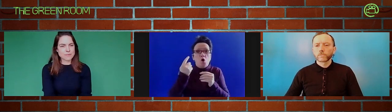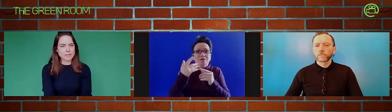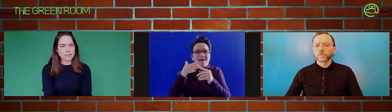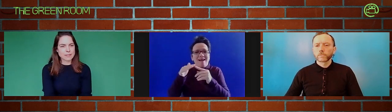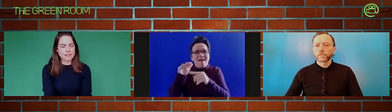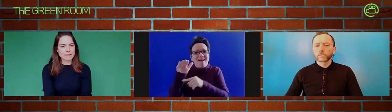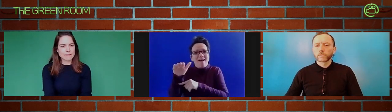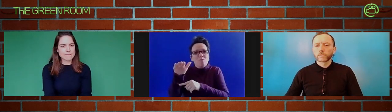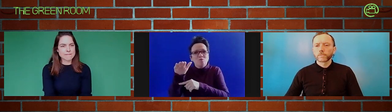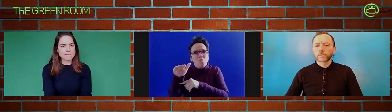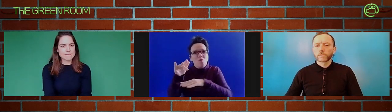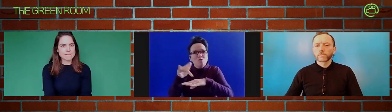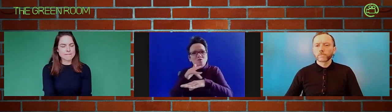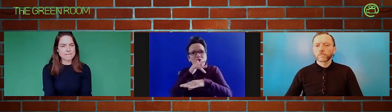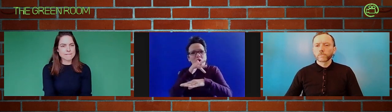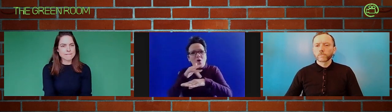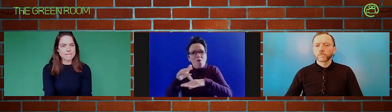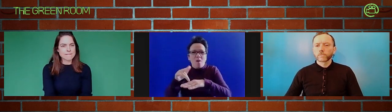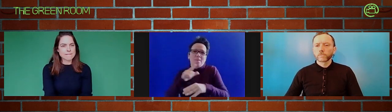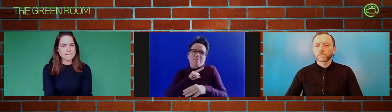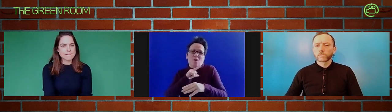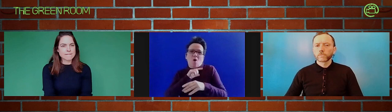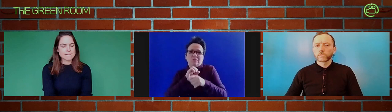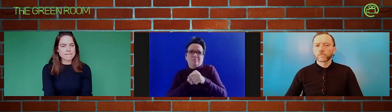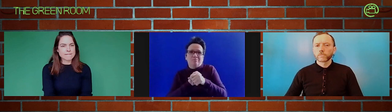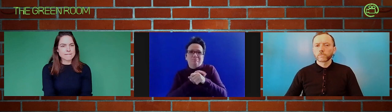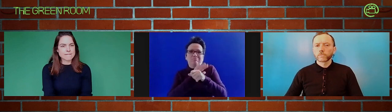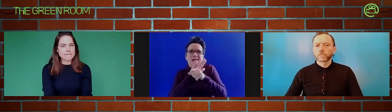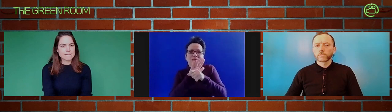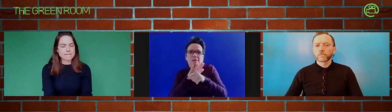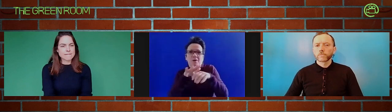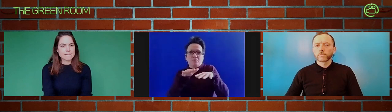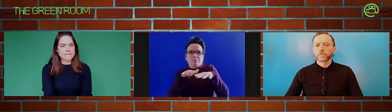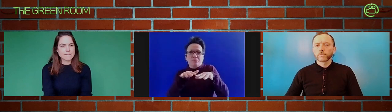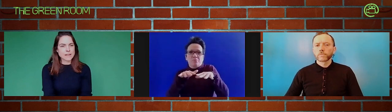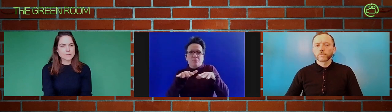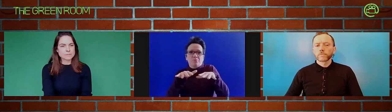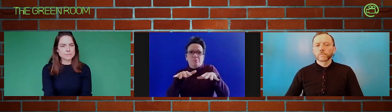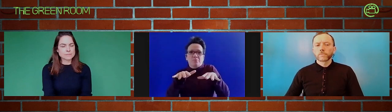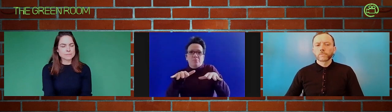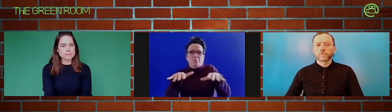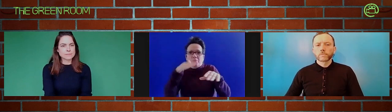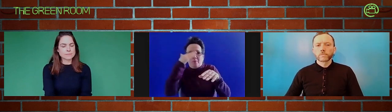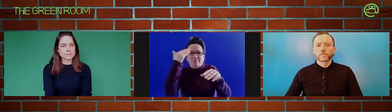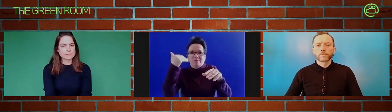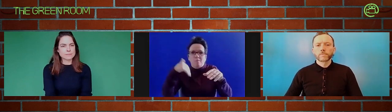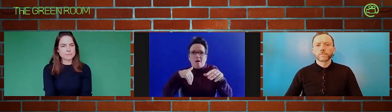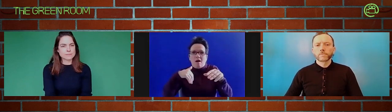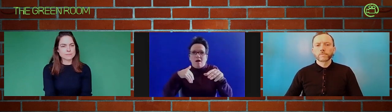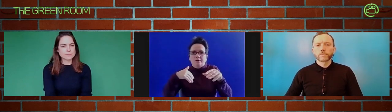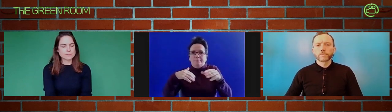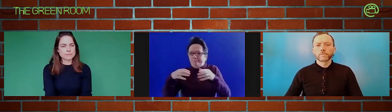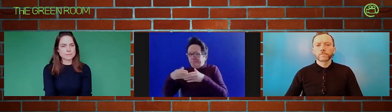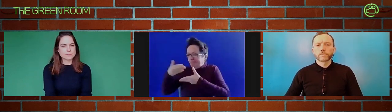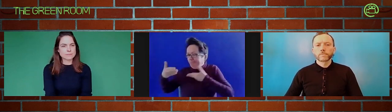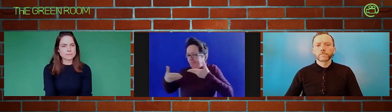As the pandemic was kind of hitting in the summer, a group of us really wanted to do some theatre for everybody.